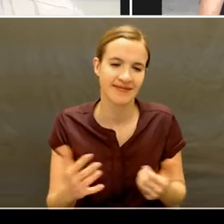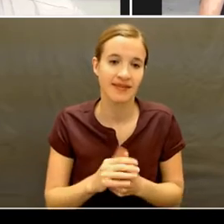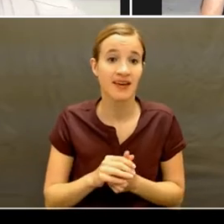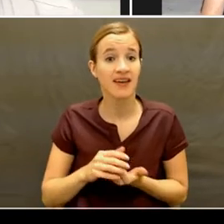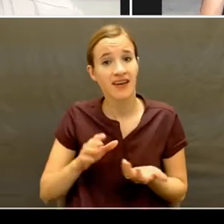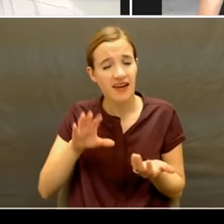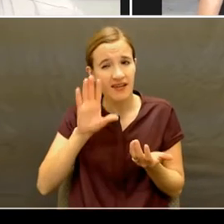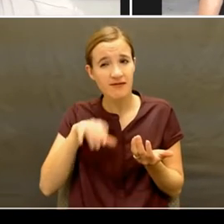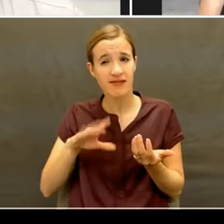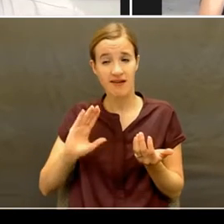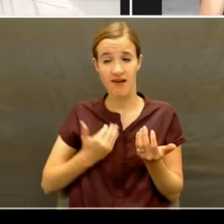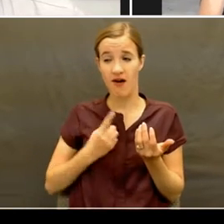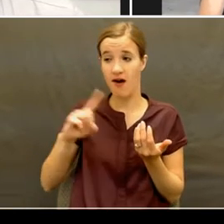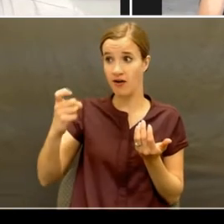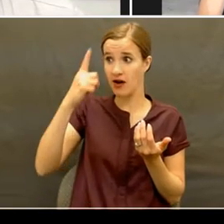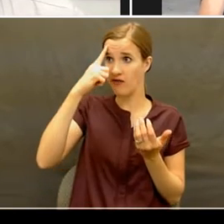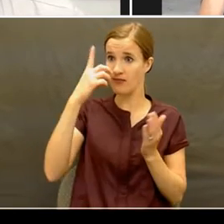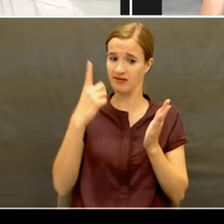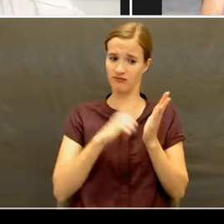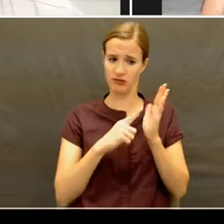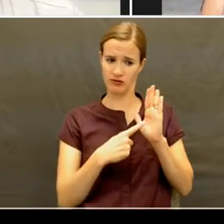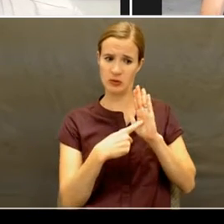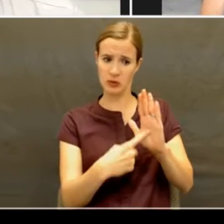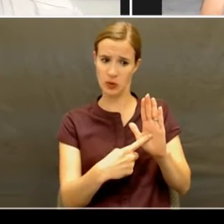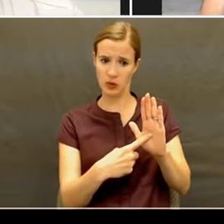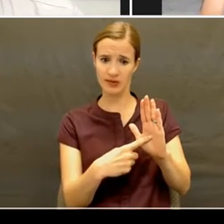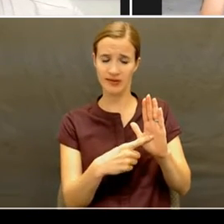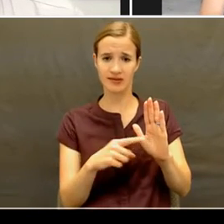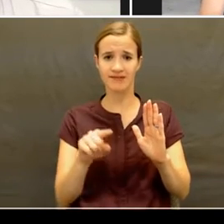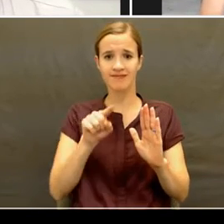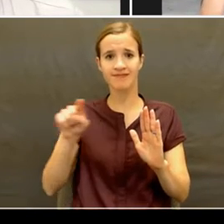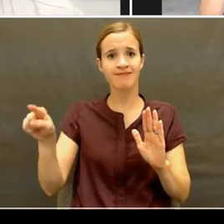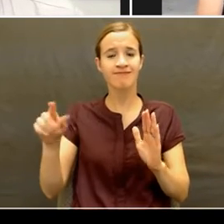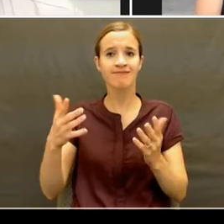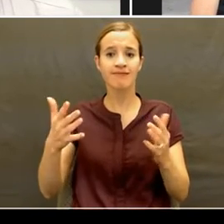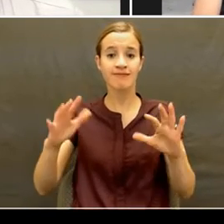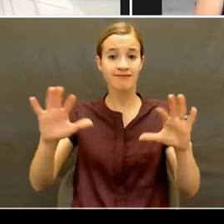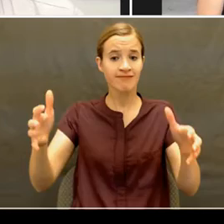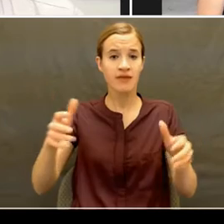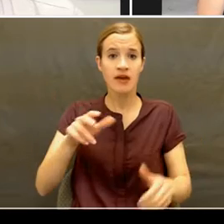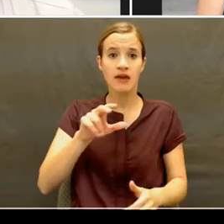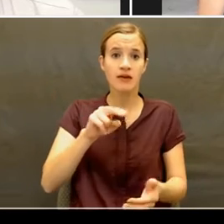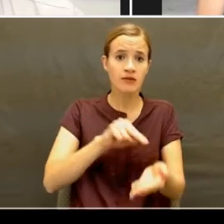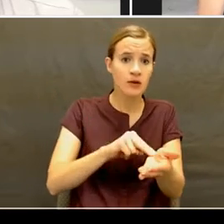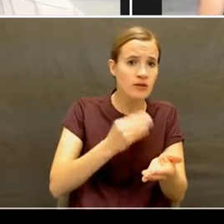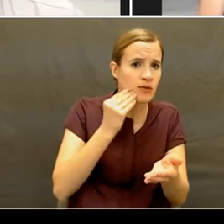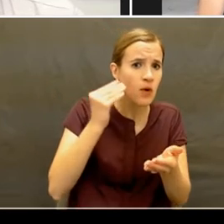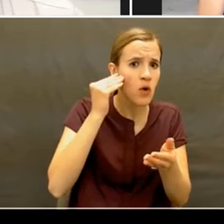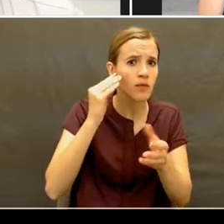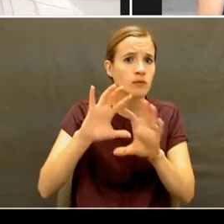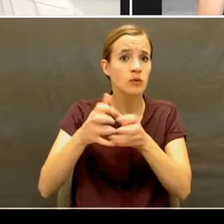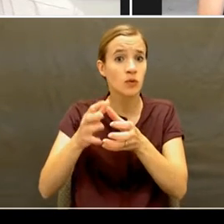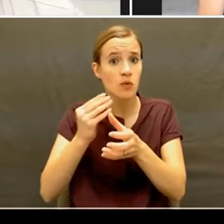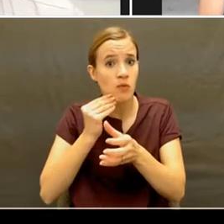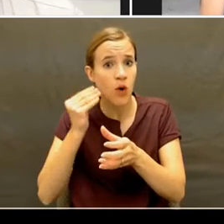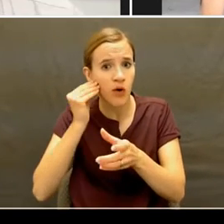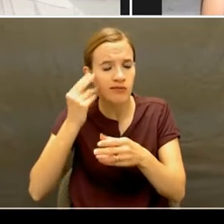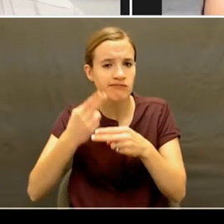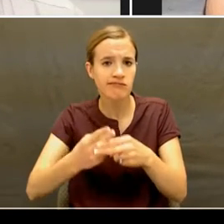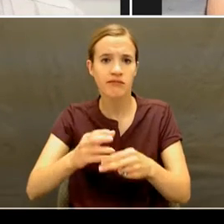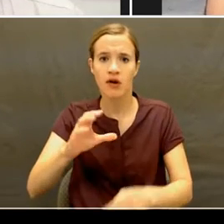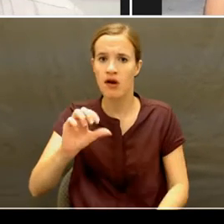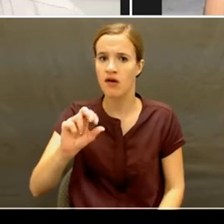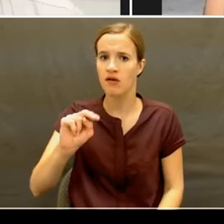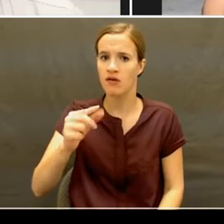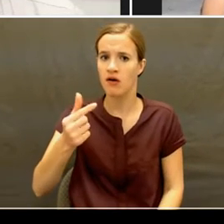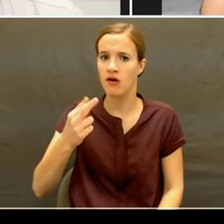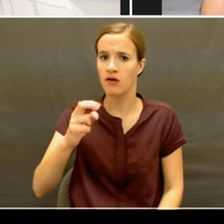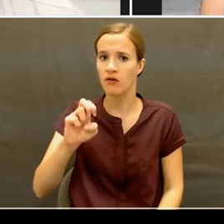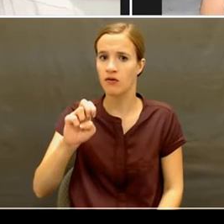living situations, which we know are people feel most people with disabilities. And that's 40%